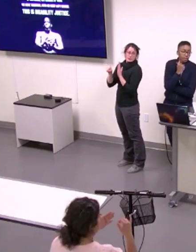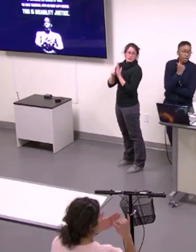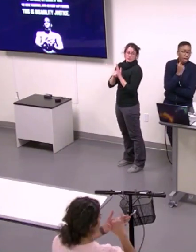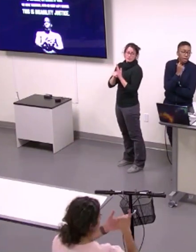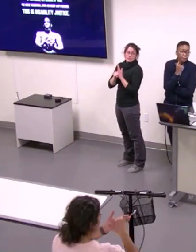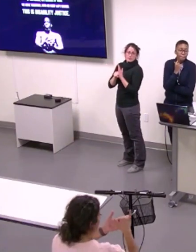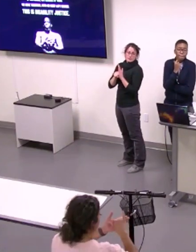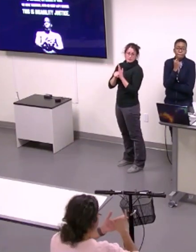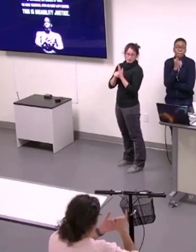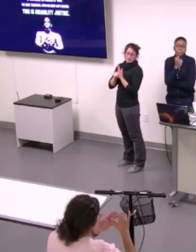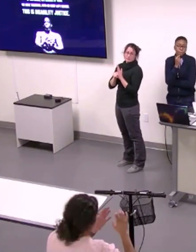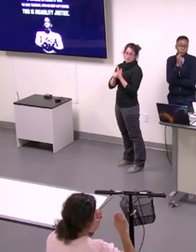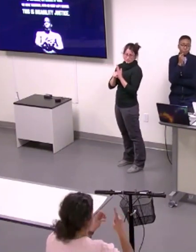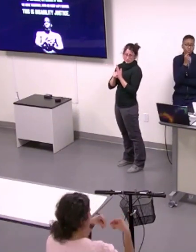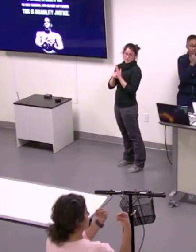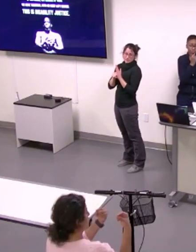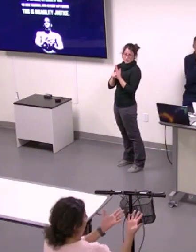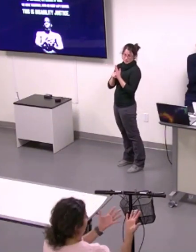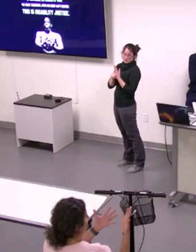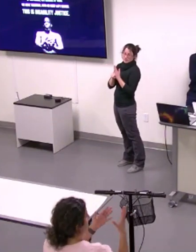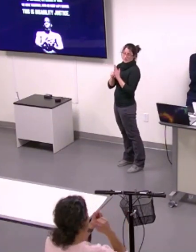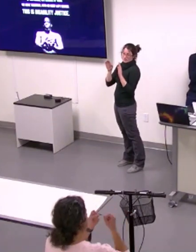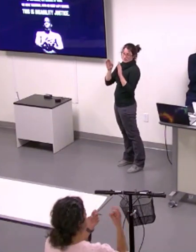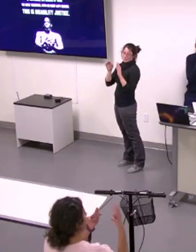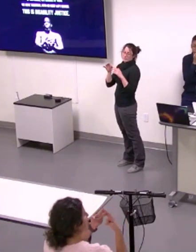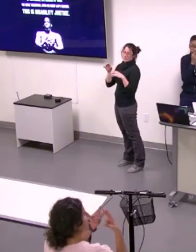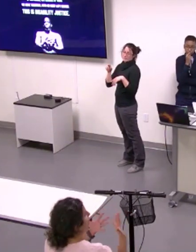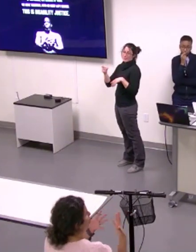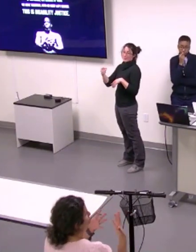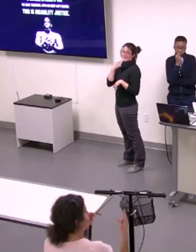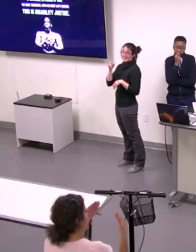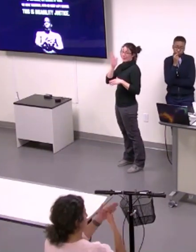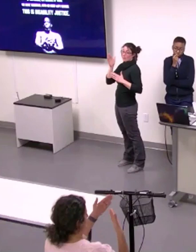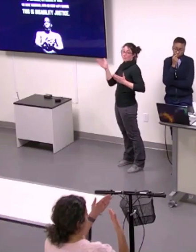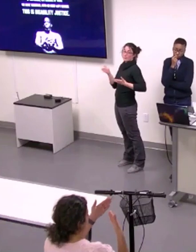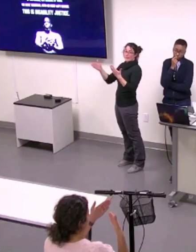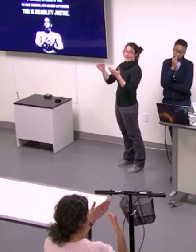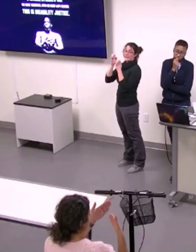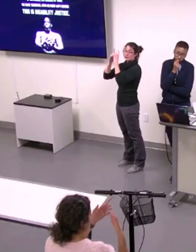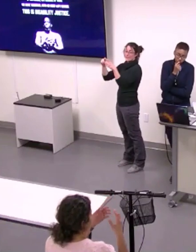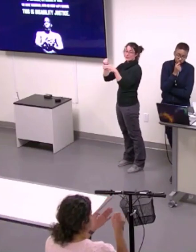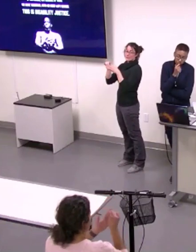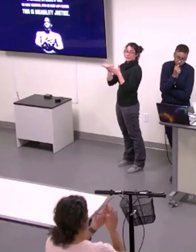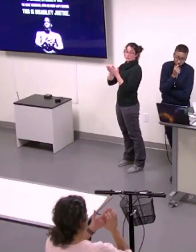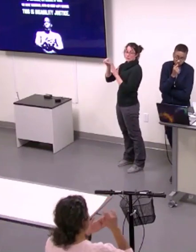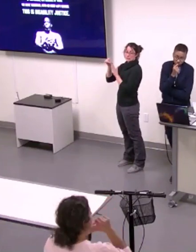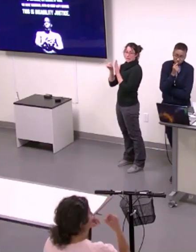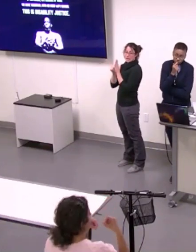they said they would provide education. There was a suit in terms of that.